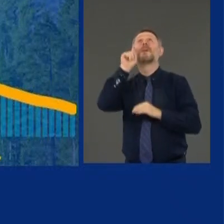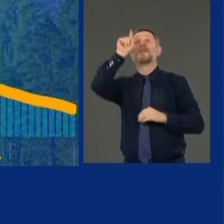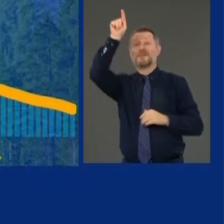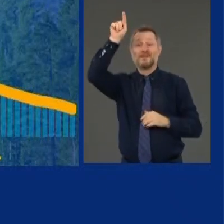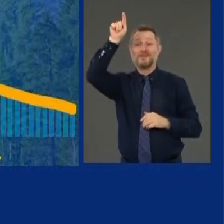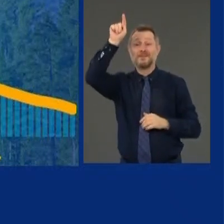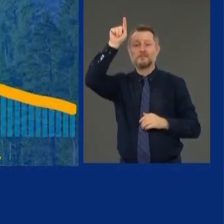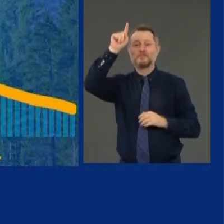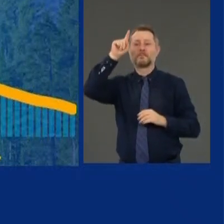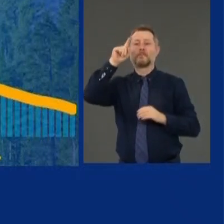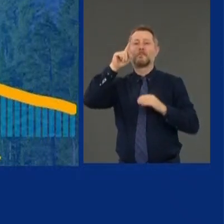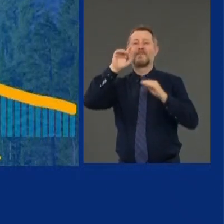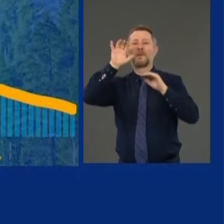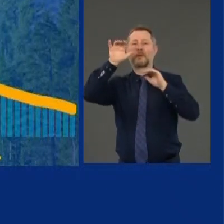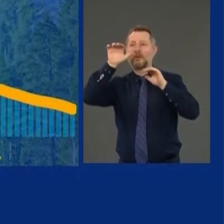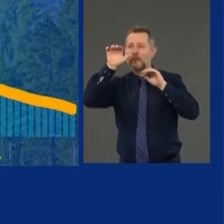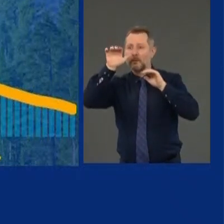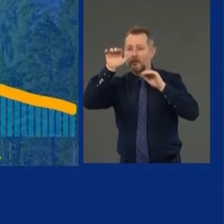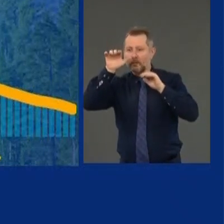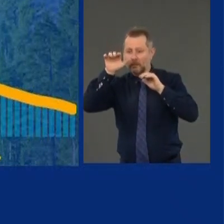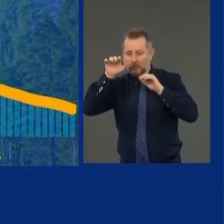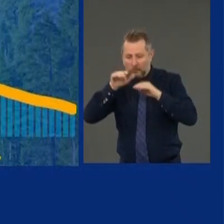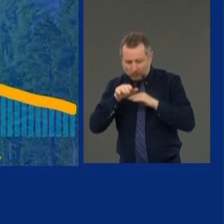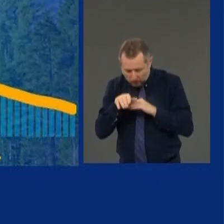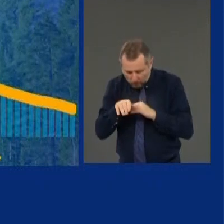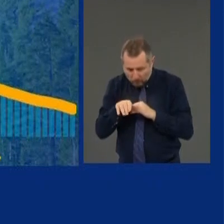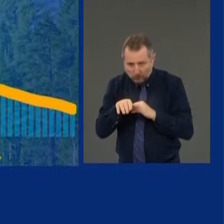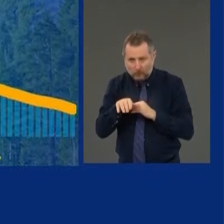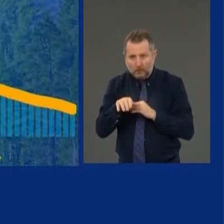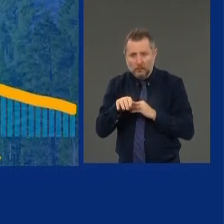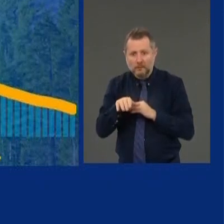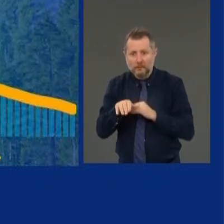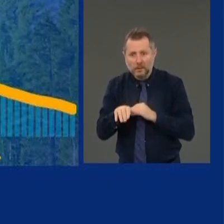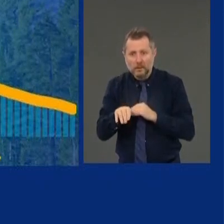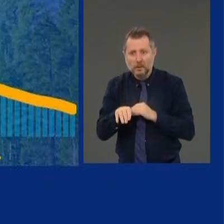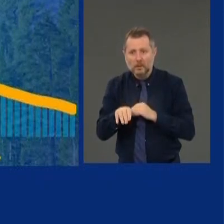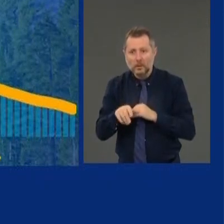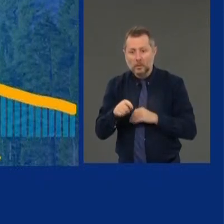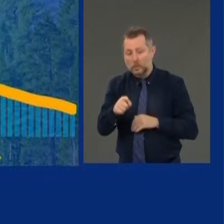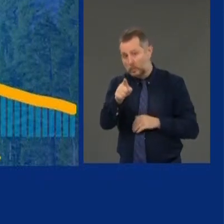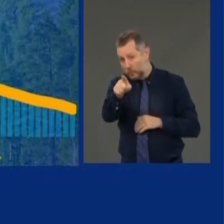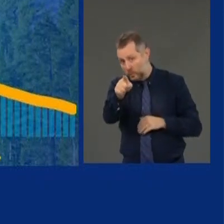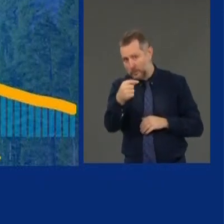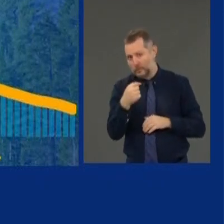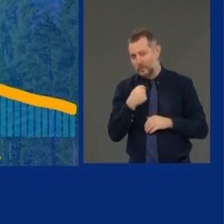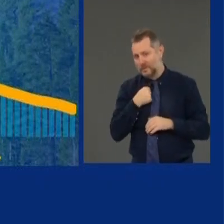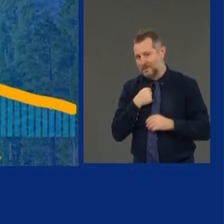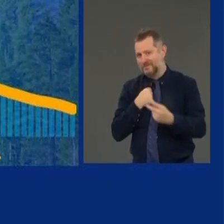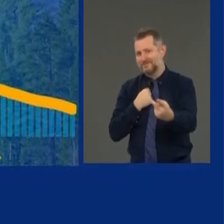WE DETERMINED THE TOP BY FLATTENING THE CURVE.